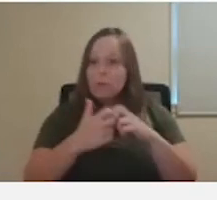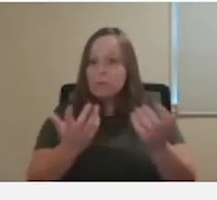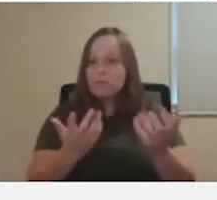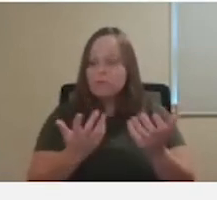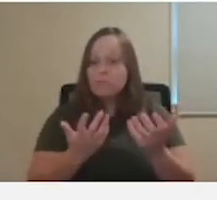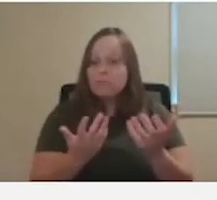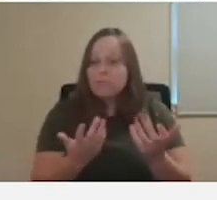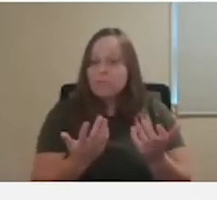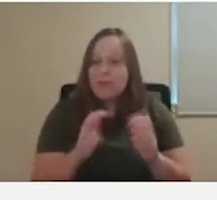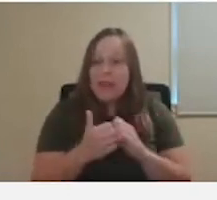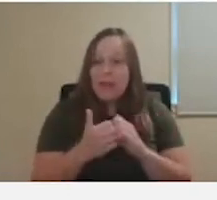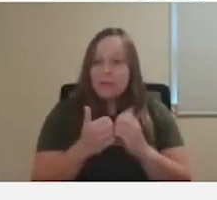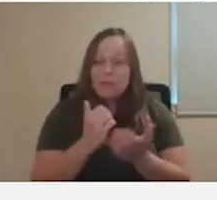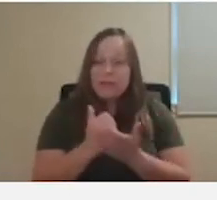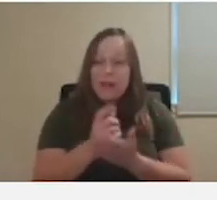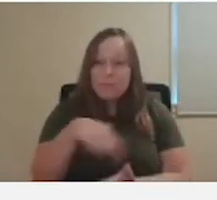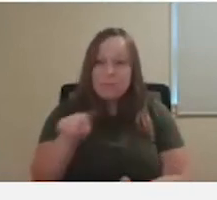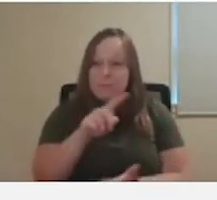you can take for addressing your concerns.